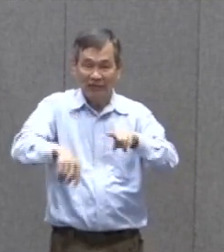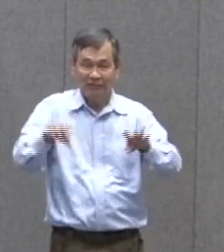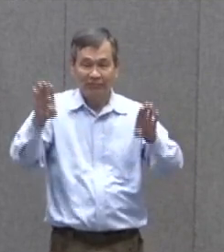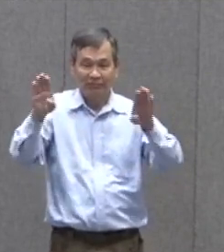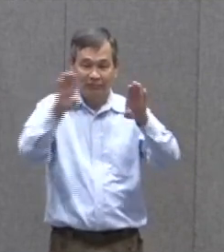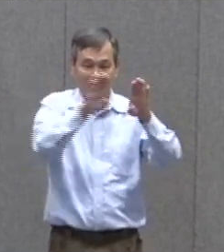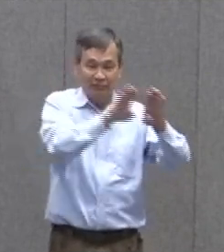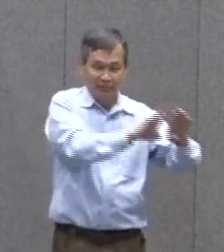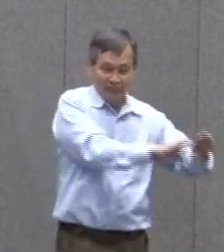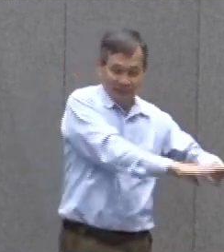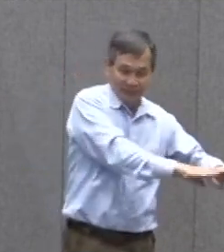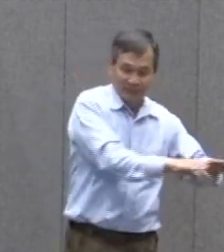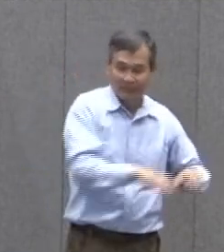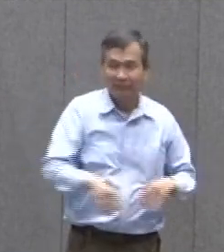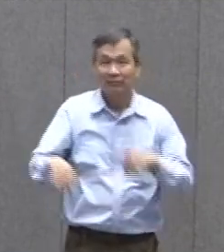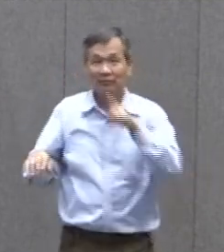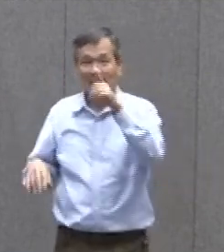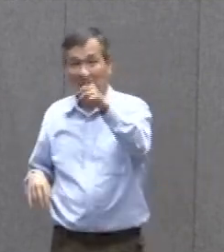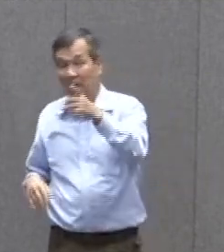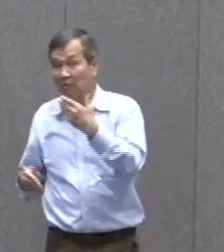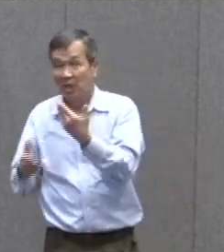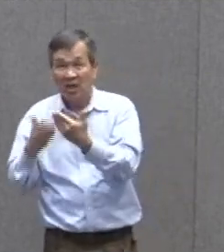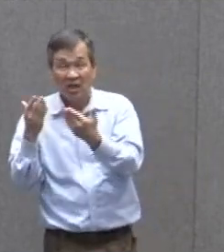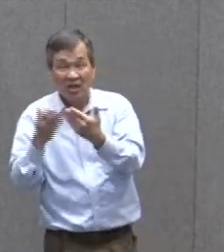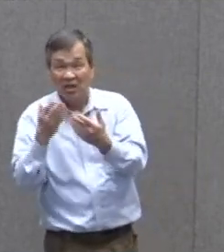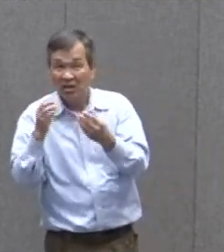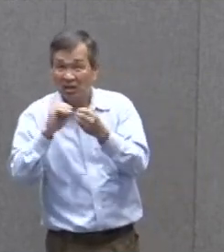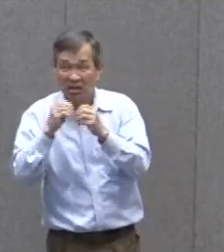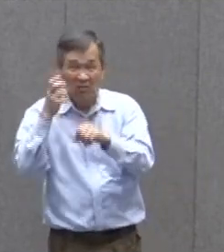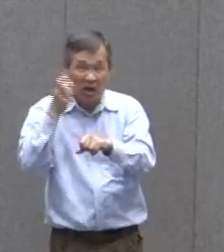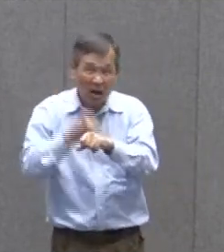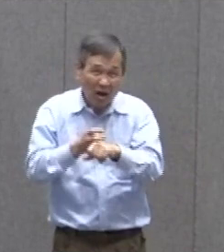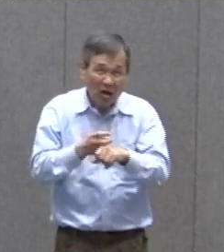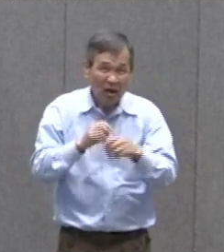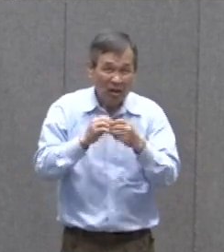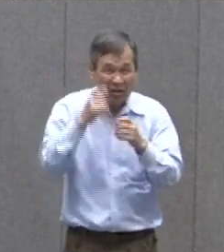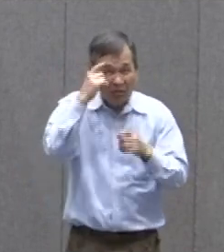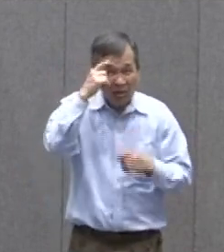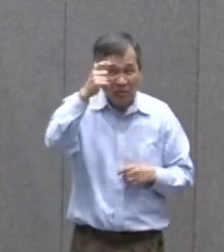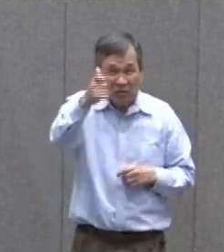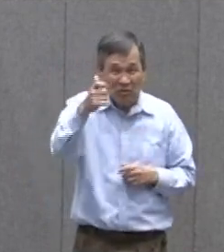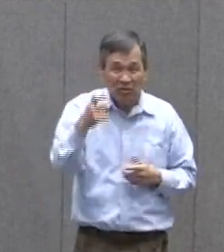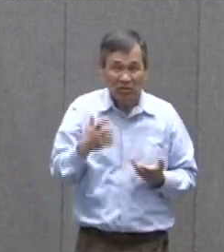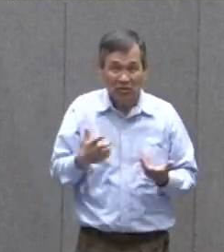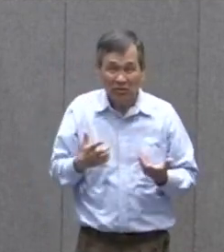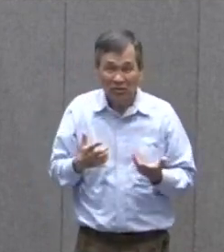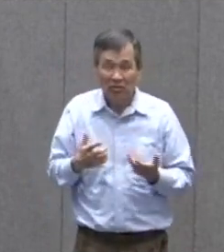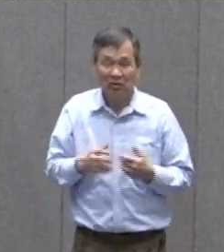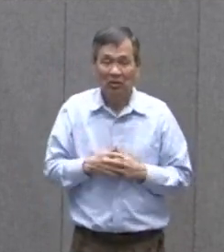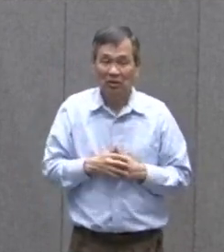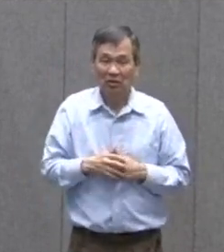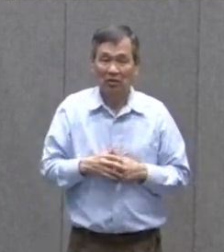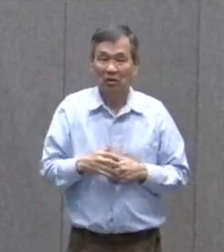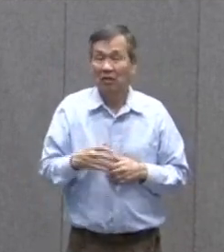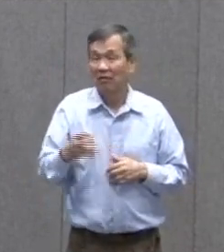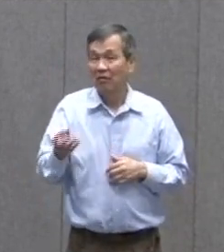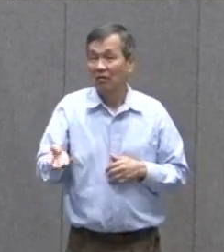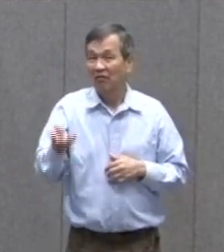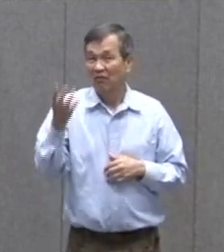You can pick easy numbers, you can pick harder numbers, depending on what your brain is ready for. I'm gonna do the number four next.